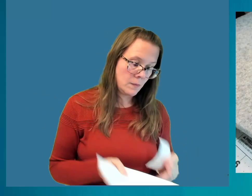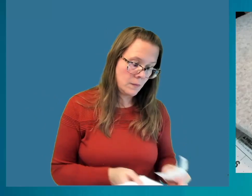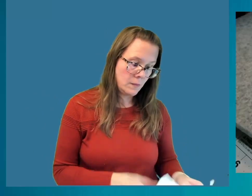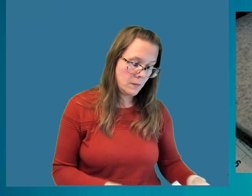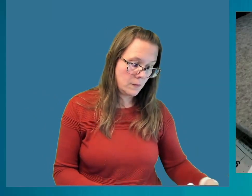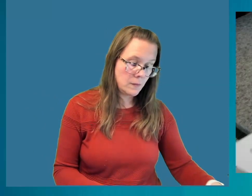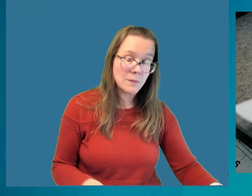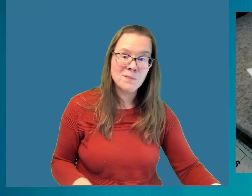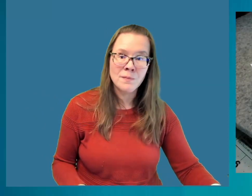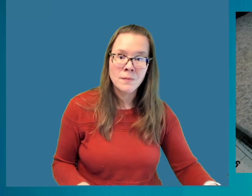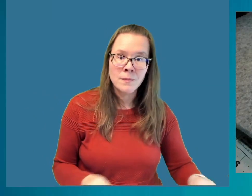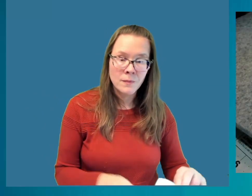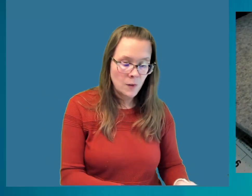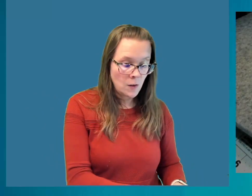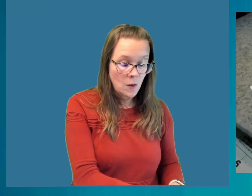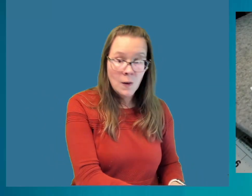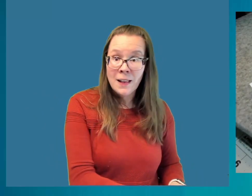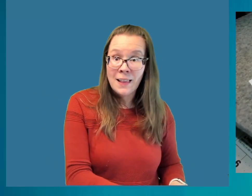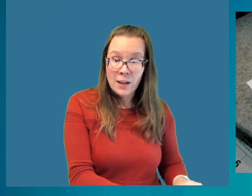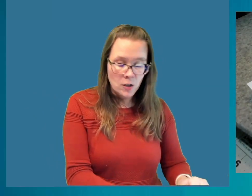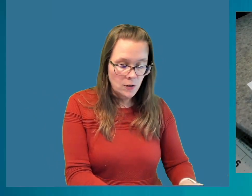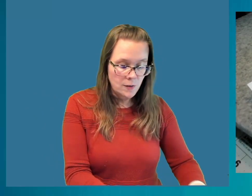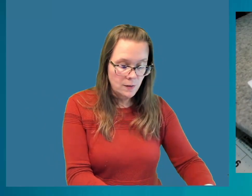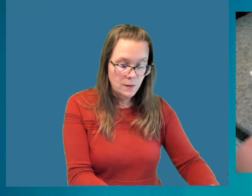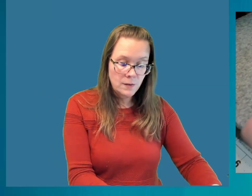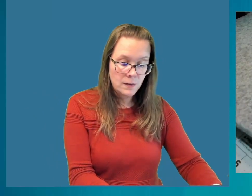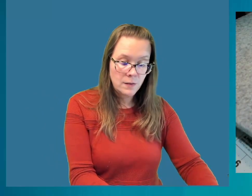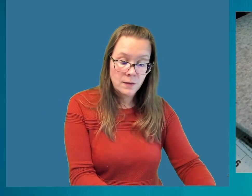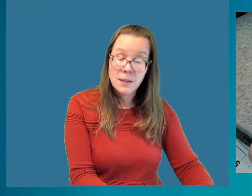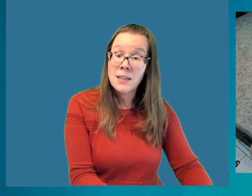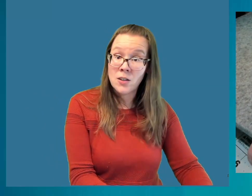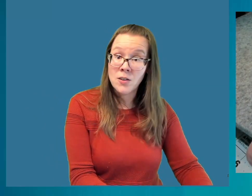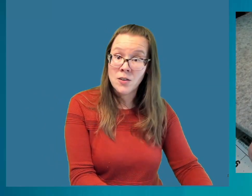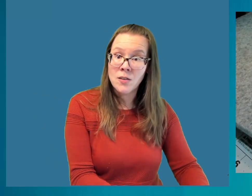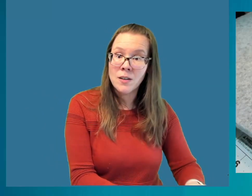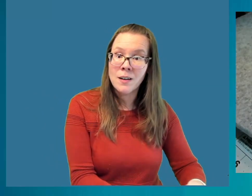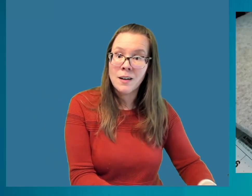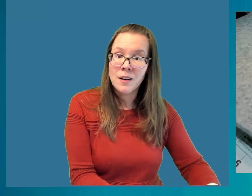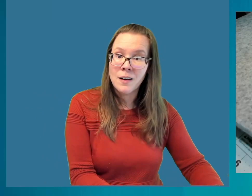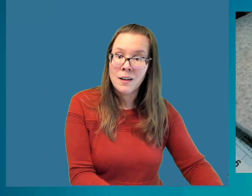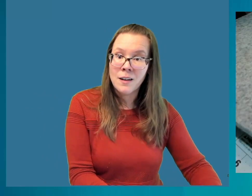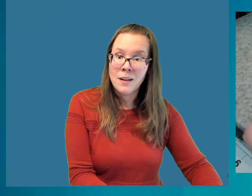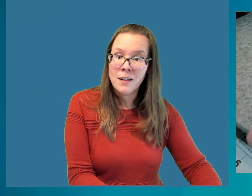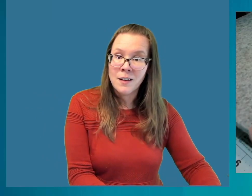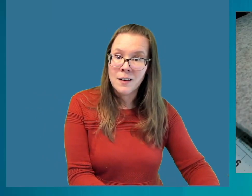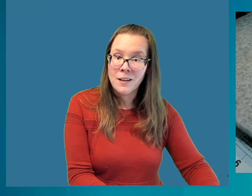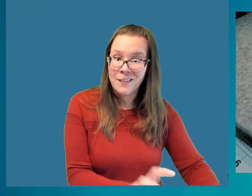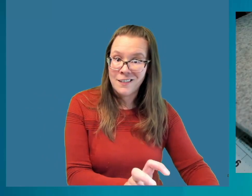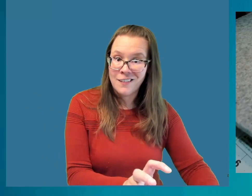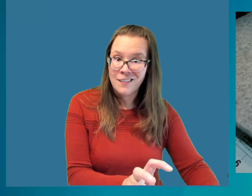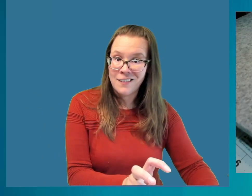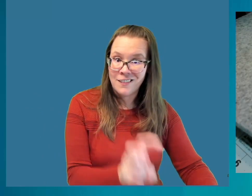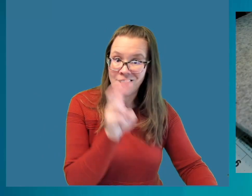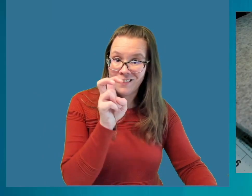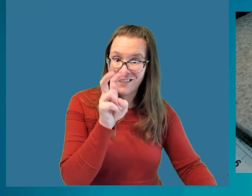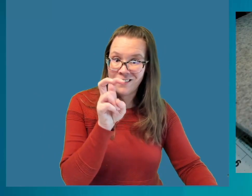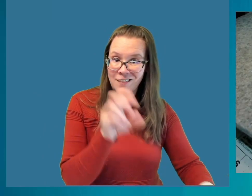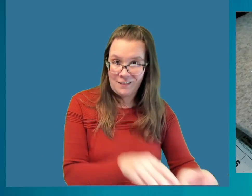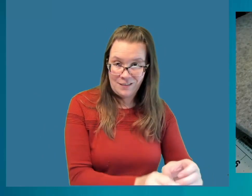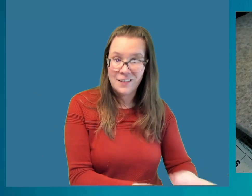those are the letters, um.. And so, again, that mirror image is what you can can see so